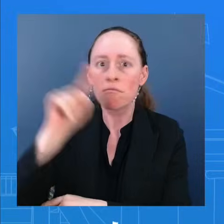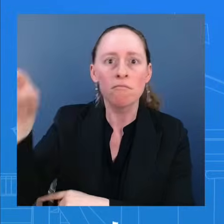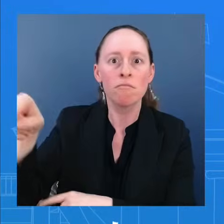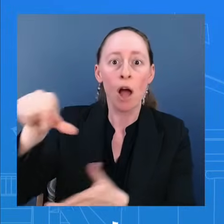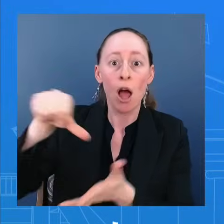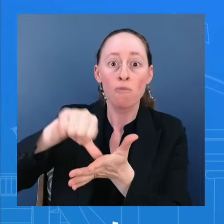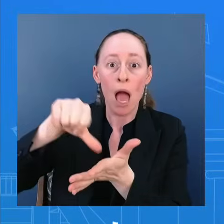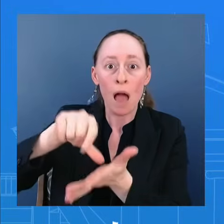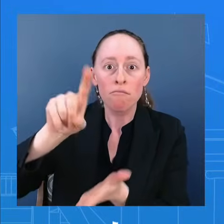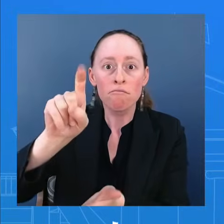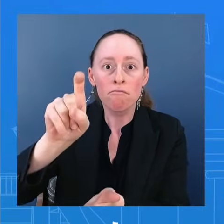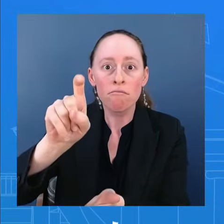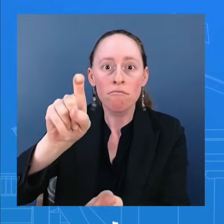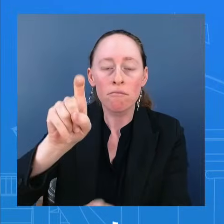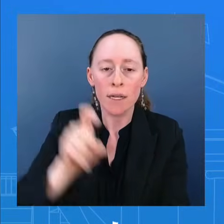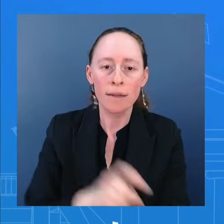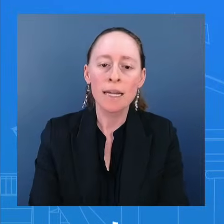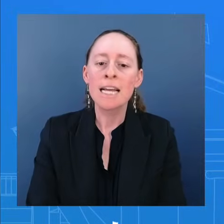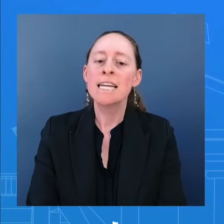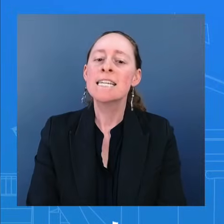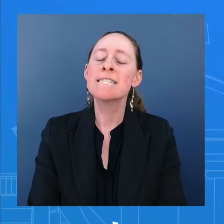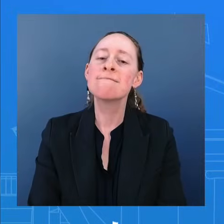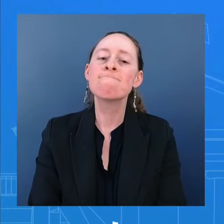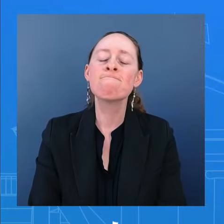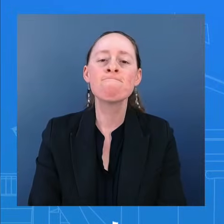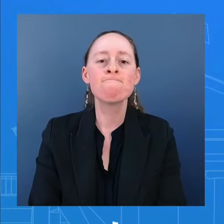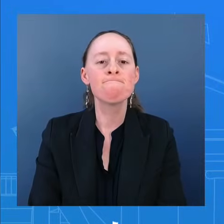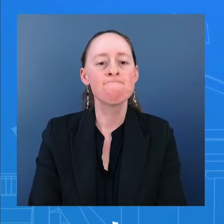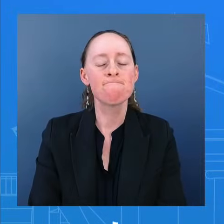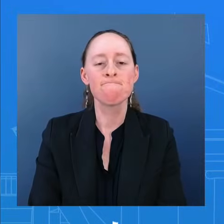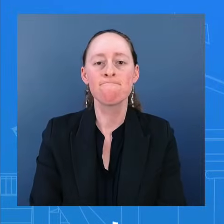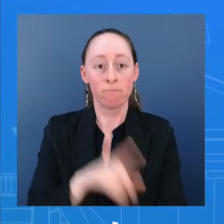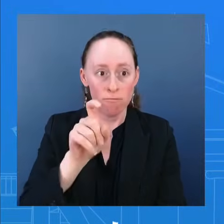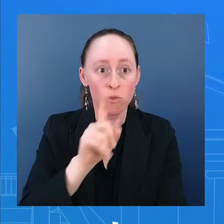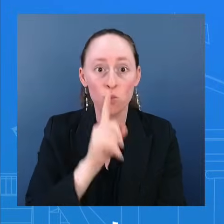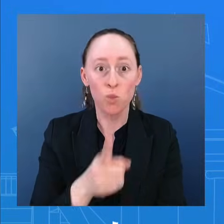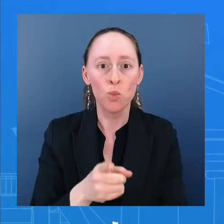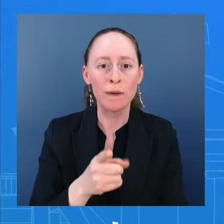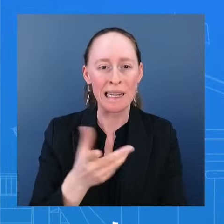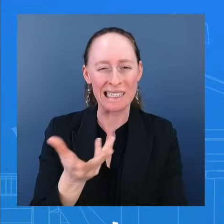to make a judgment about his whereabouts or his condition, and that's why we're working so hard.